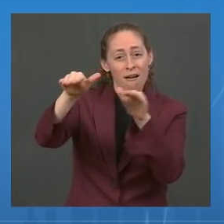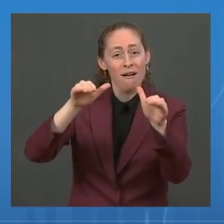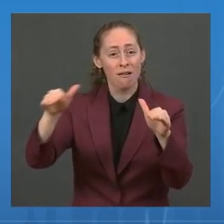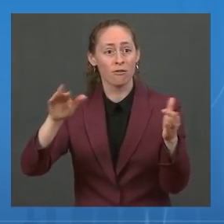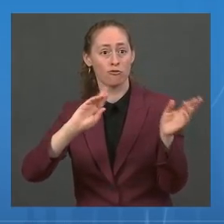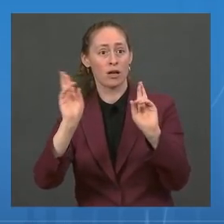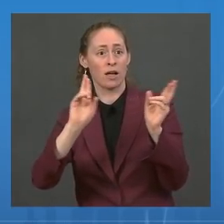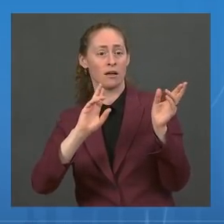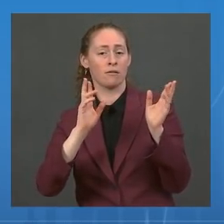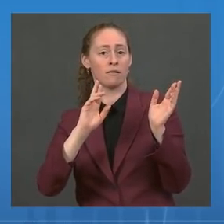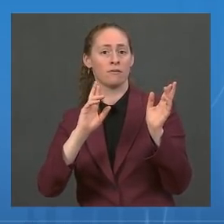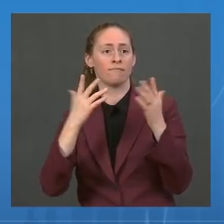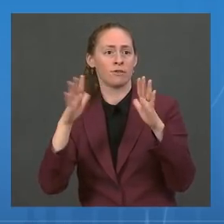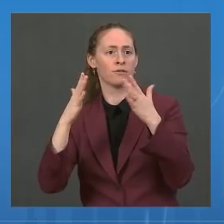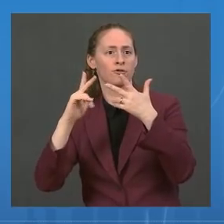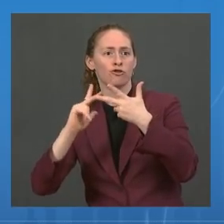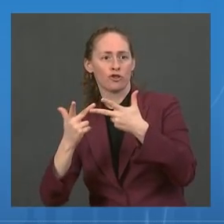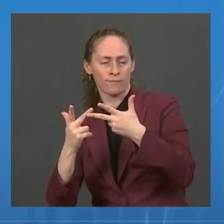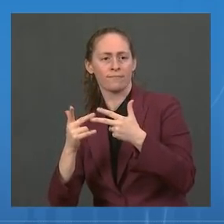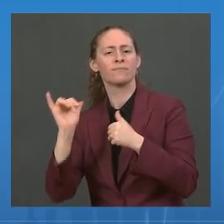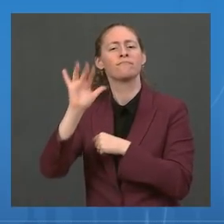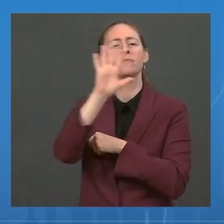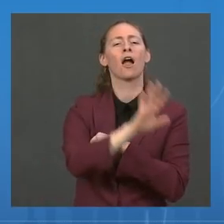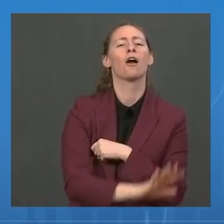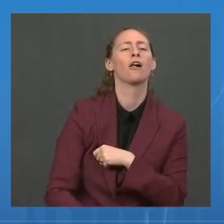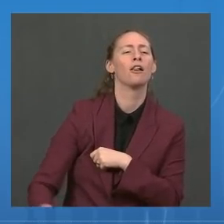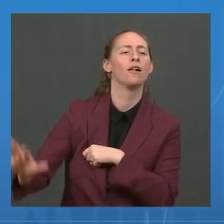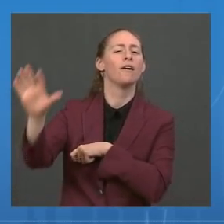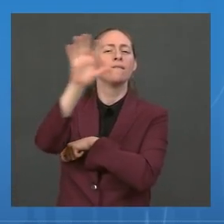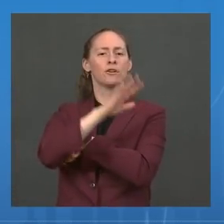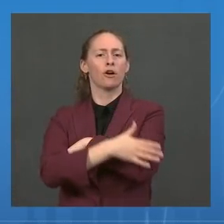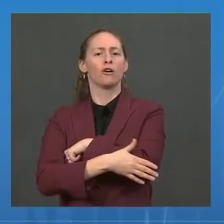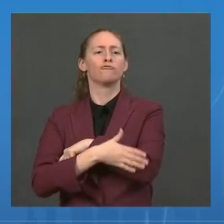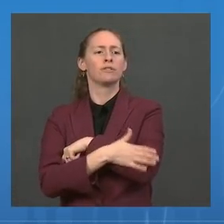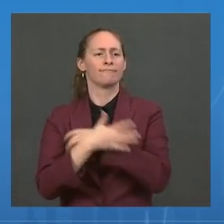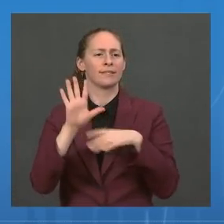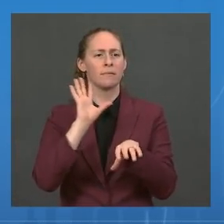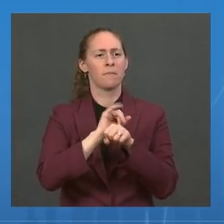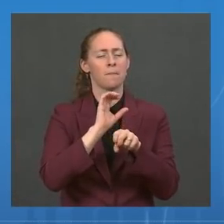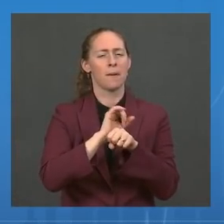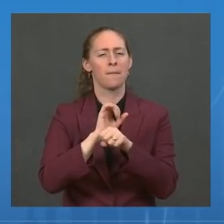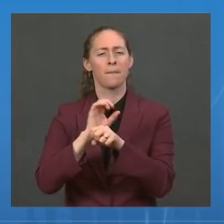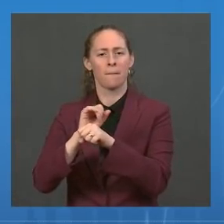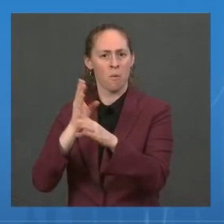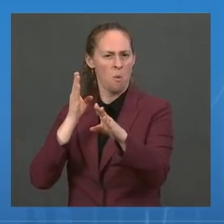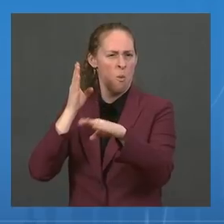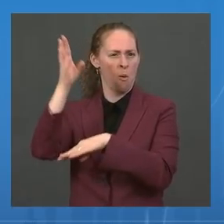Pharmacies across the country have scheduled more than a million individuals to get their booster shot across the next couple of weeks.